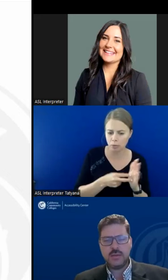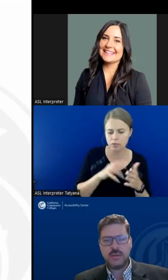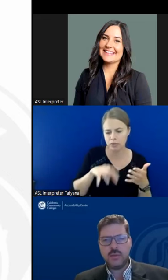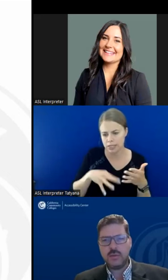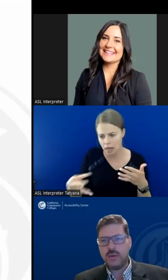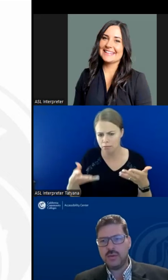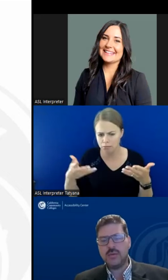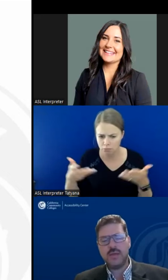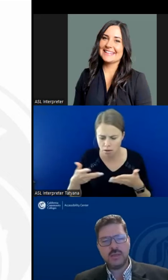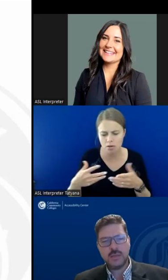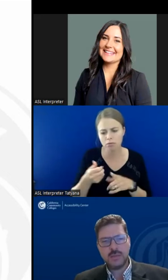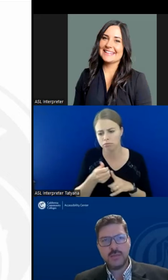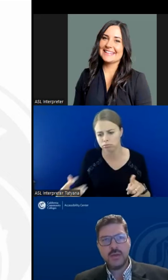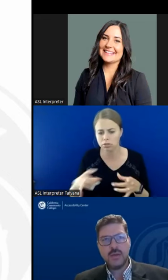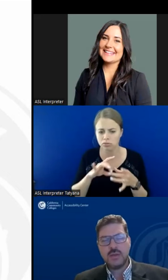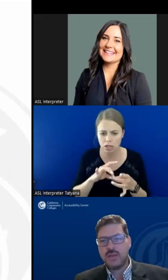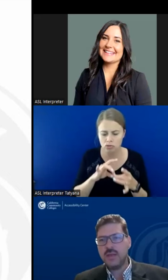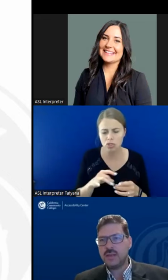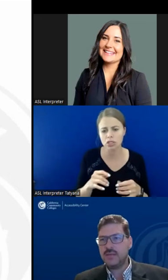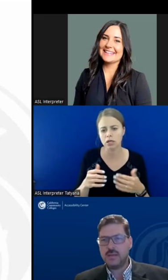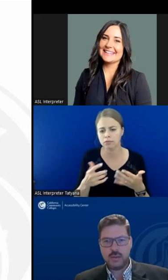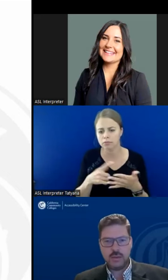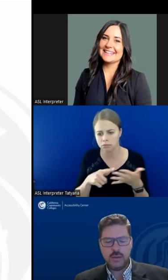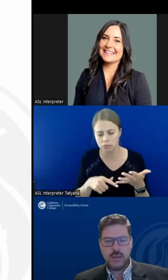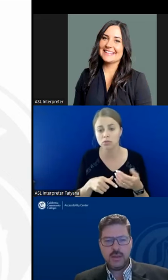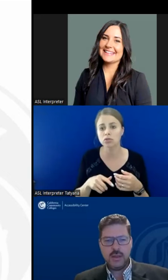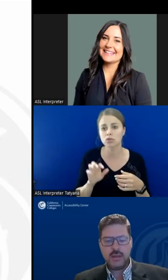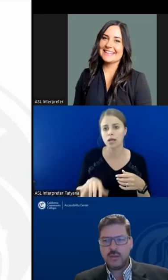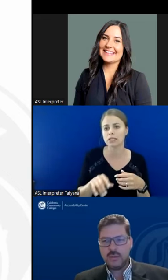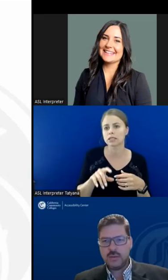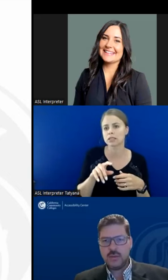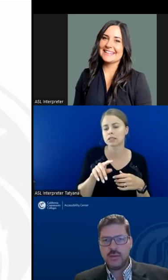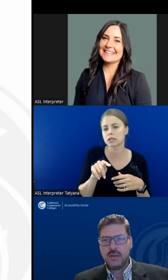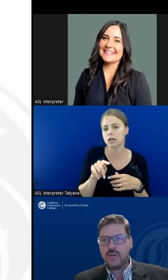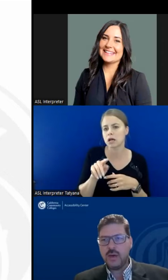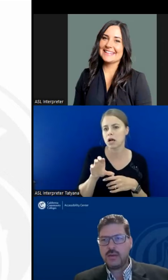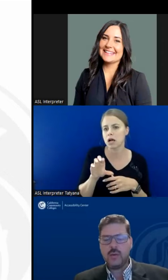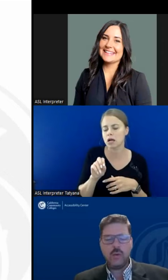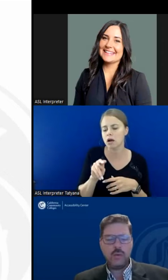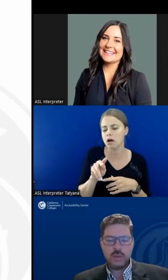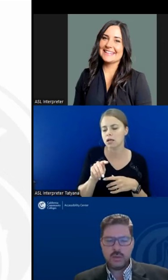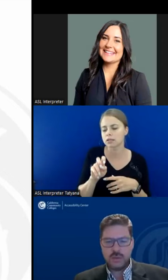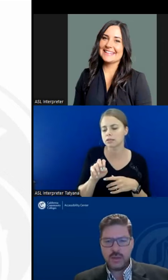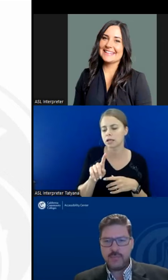talks more about the relationships. So here it's contextual, it's not required always all the time,